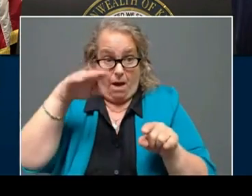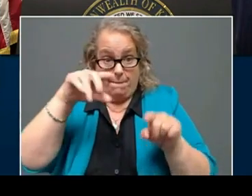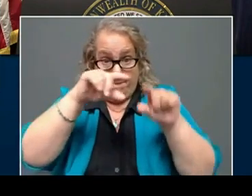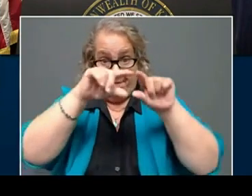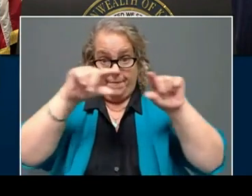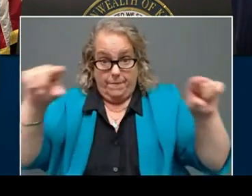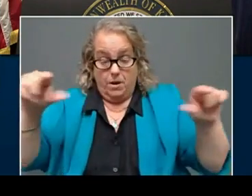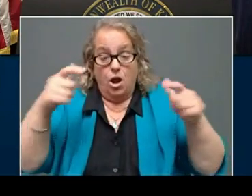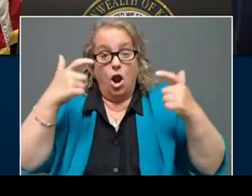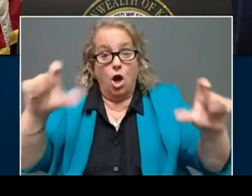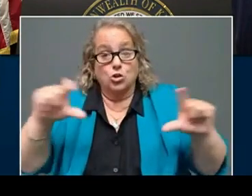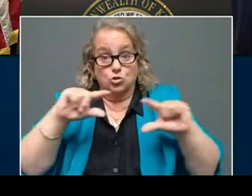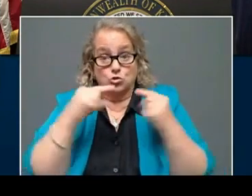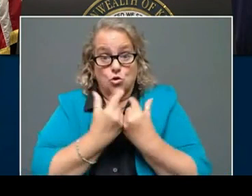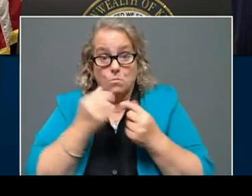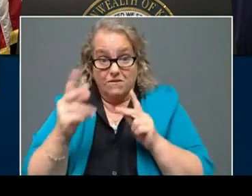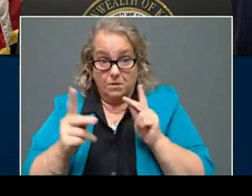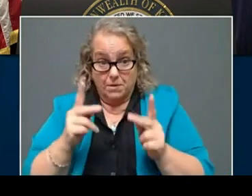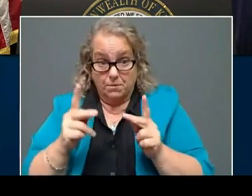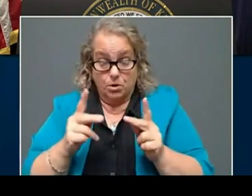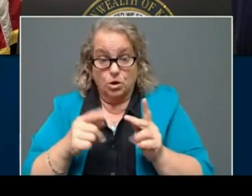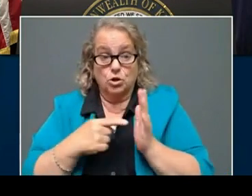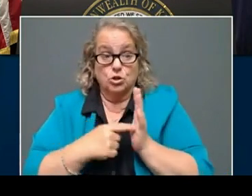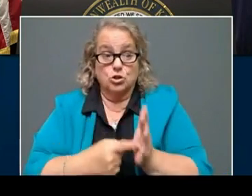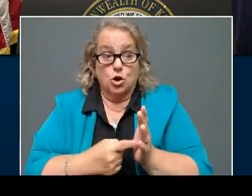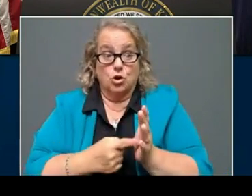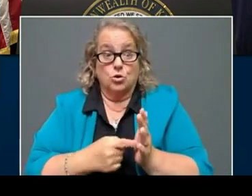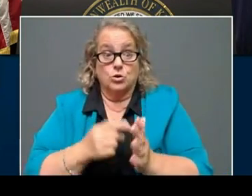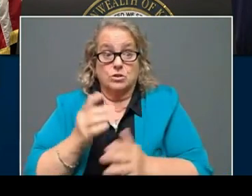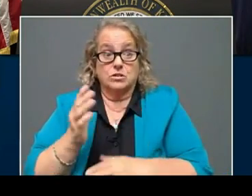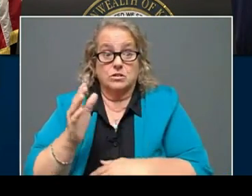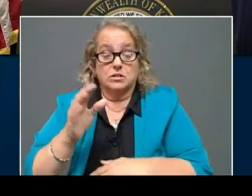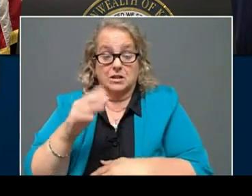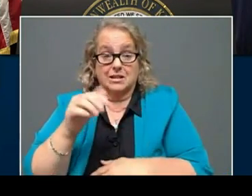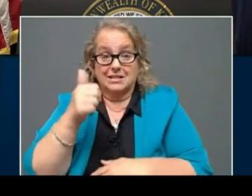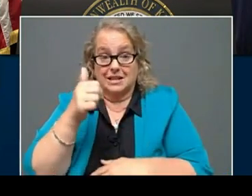people And it shows 10 to the far right who are all red, those are folks who